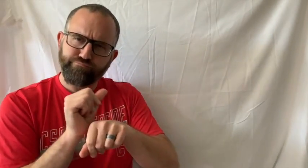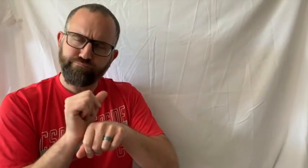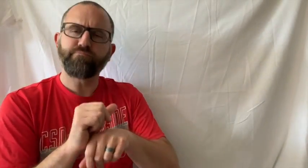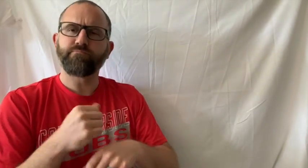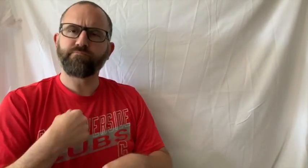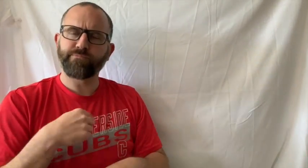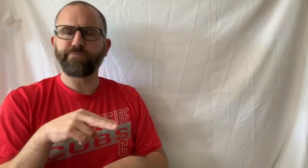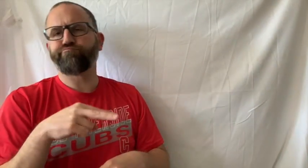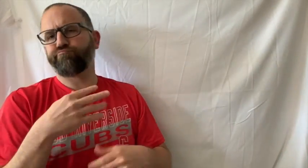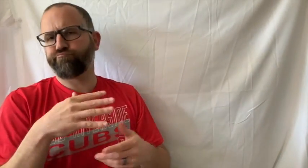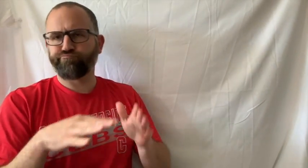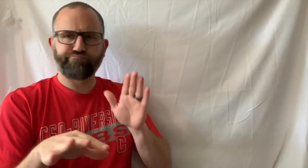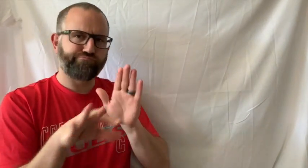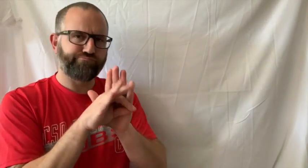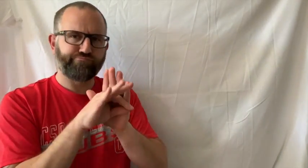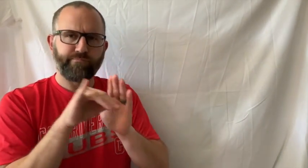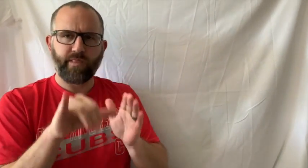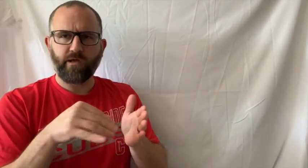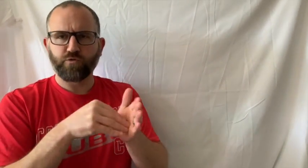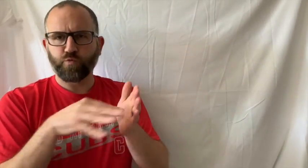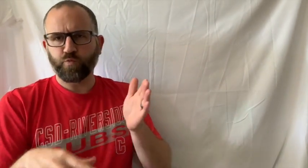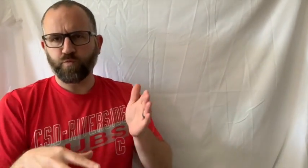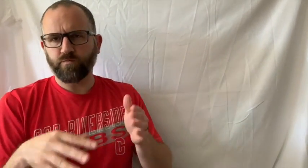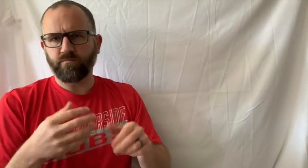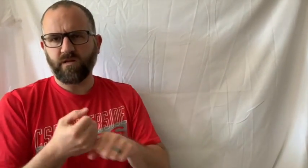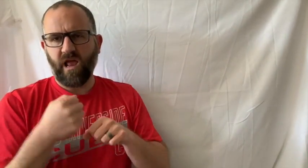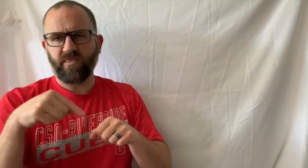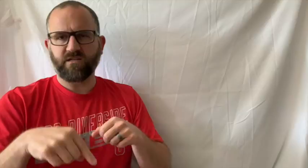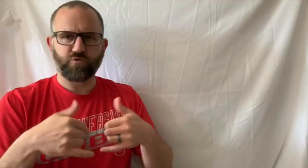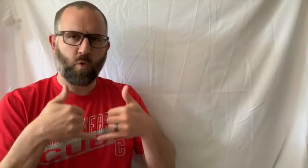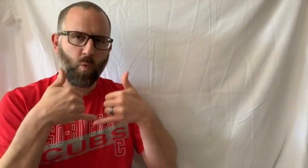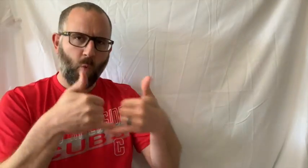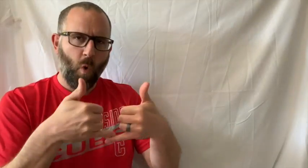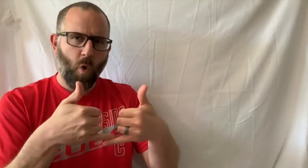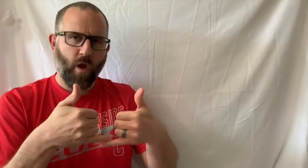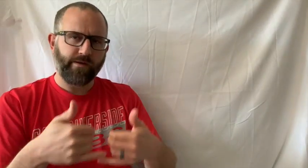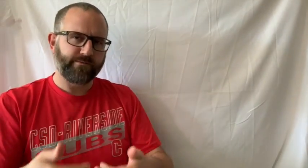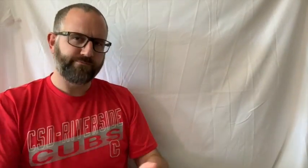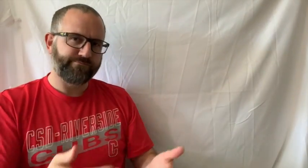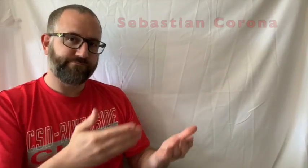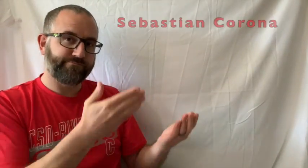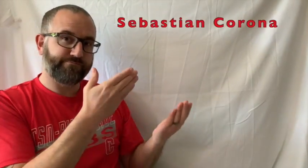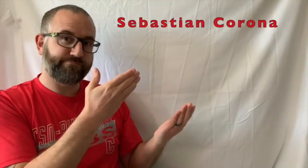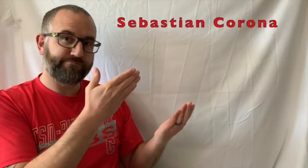So I've decided to select this student. This student deserves this award and that is.